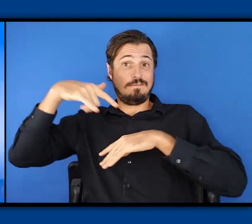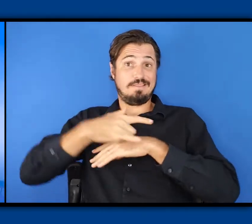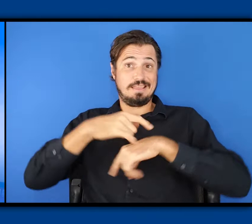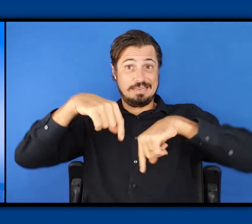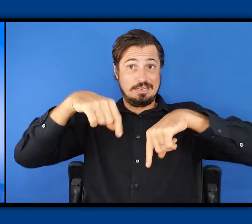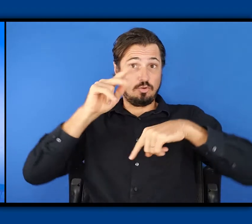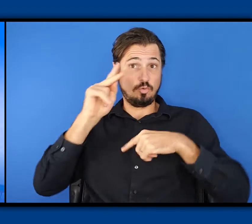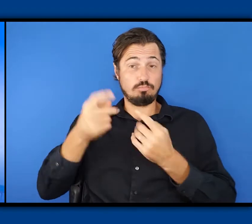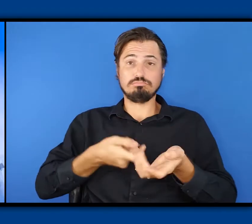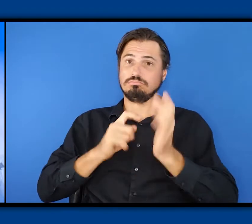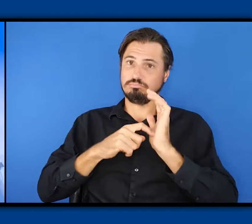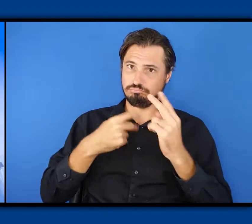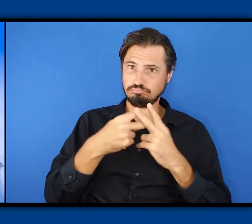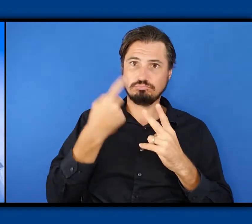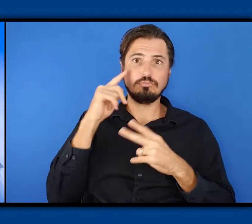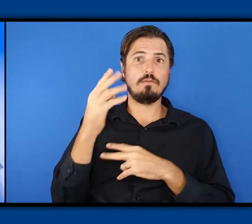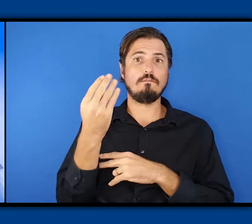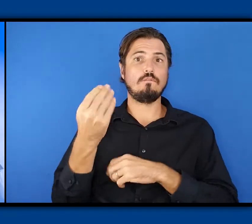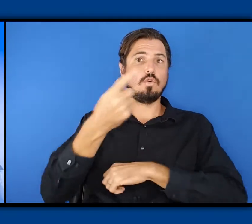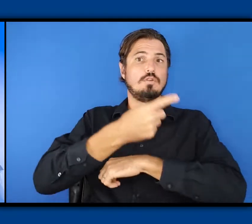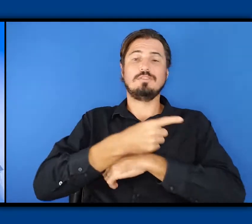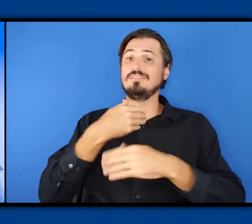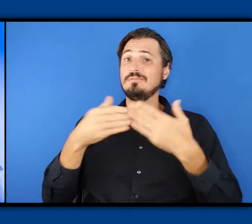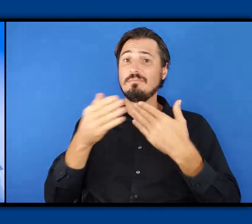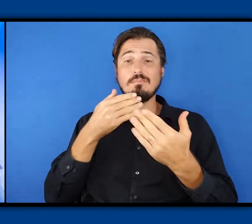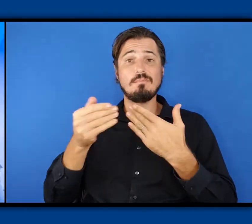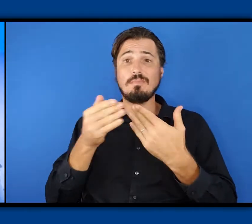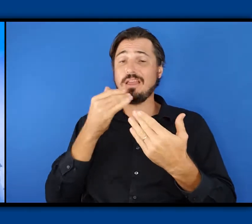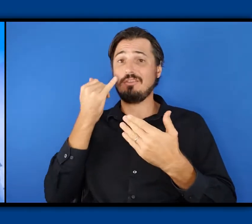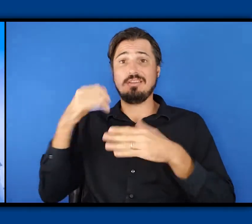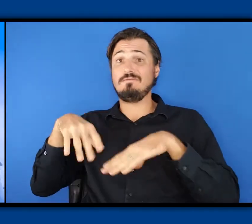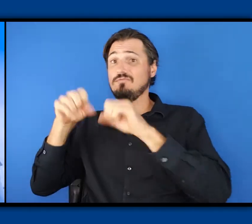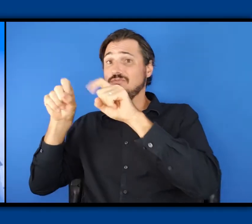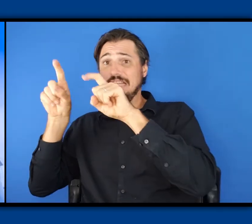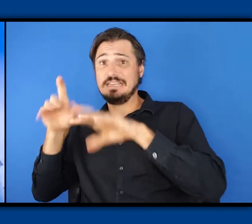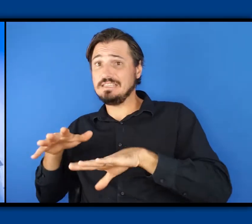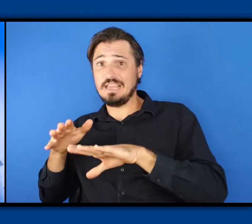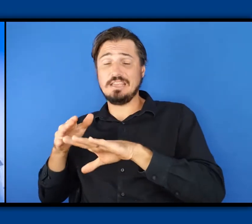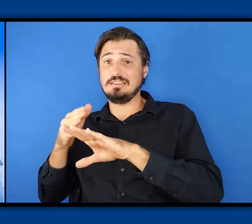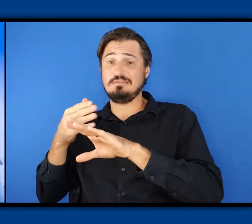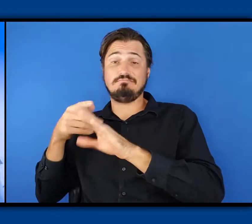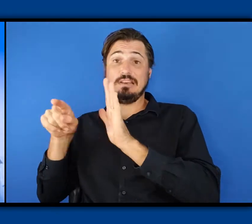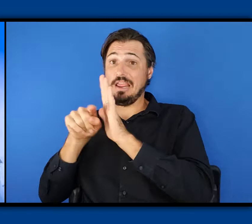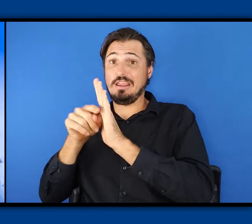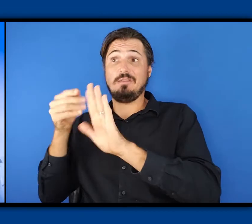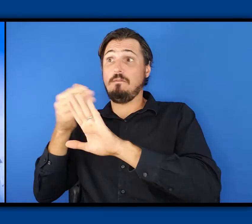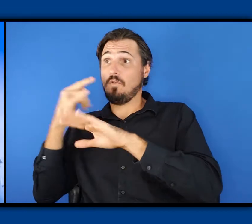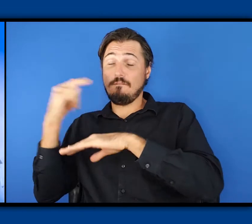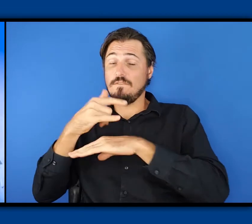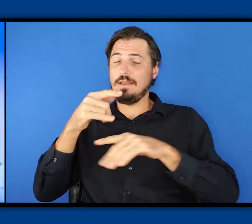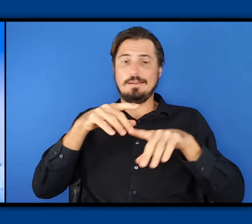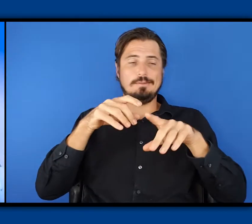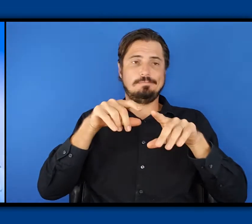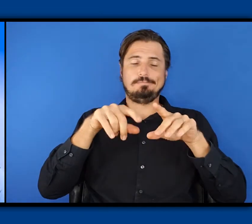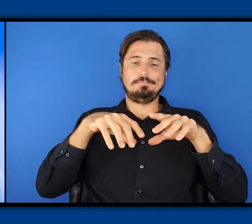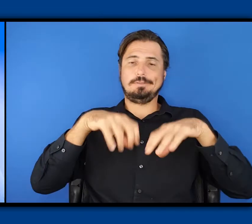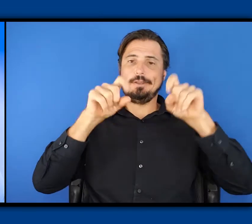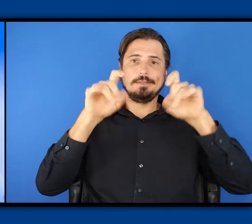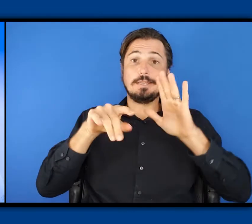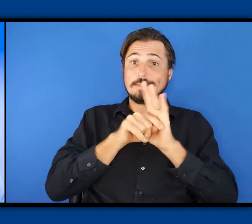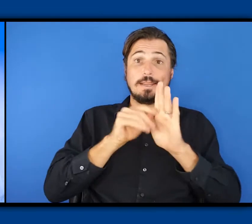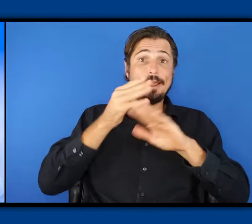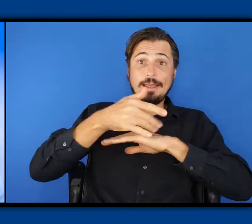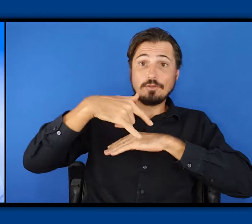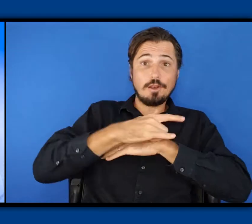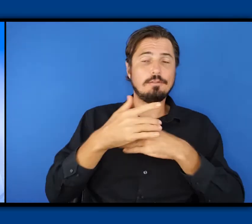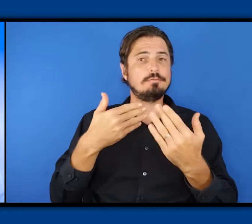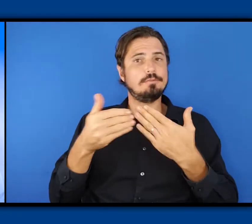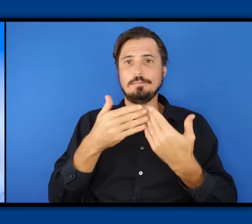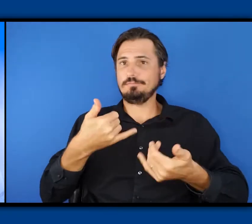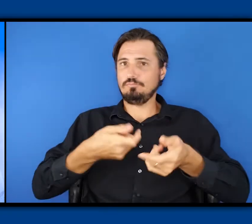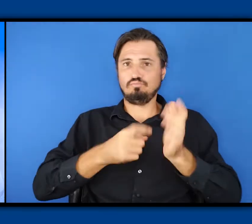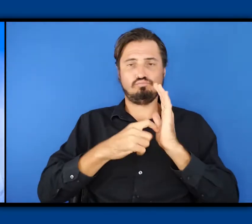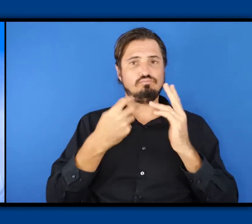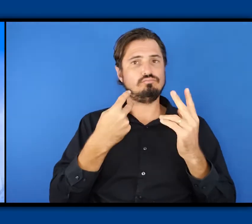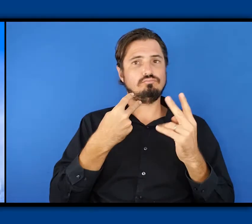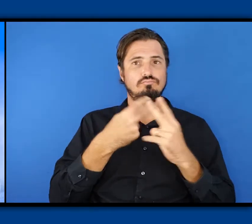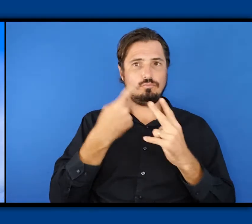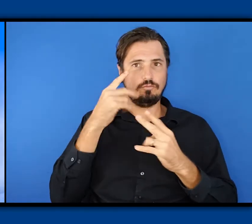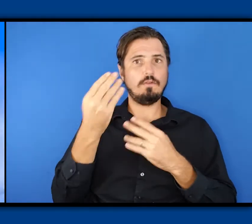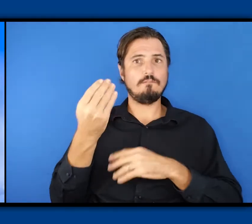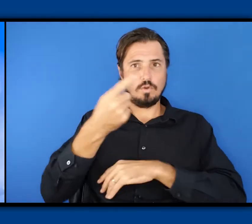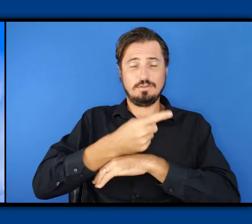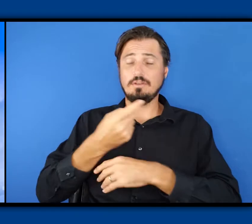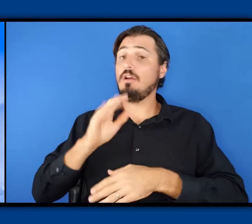mandatory quarantine, regardless of any pre- or post-travel test. This mandatory 14-day quarantine will apply to all travelers, including visitors AND residents who are flying from the